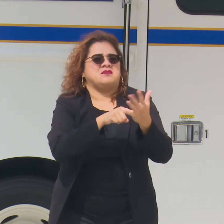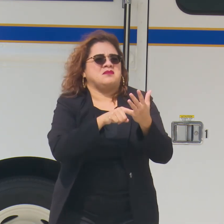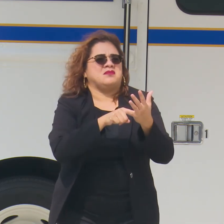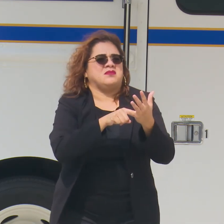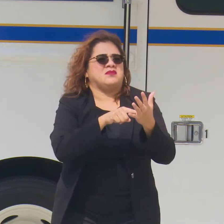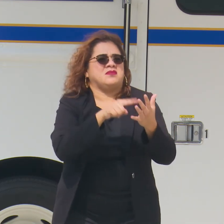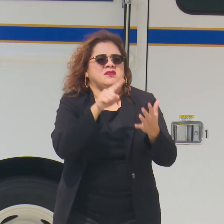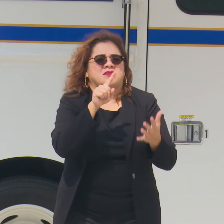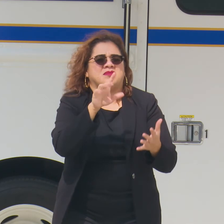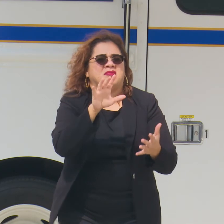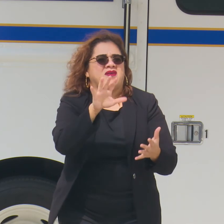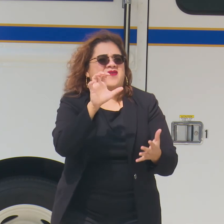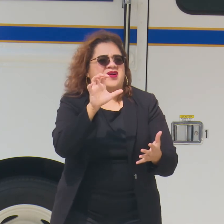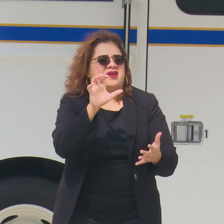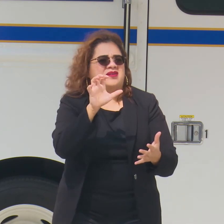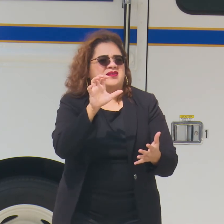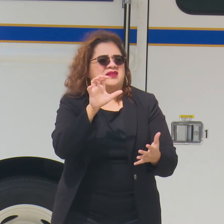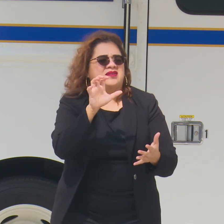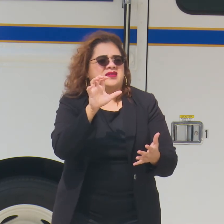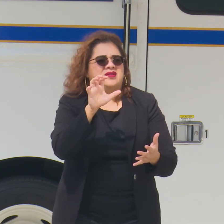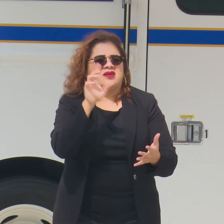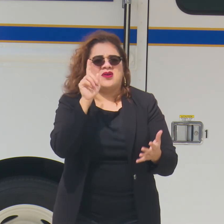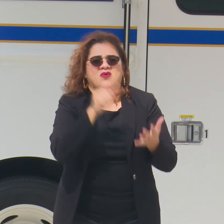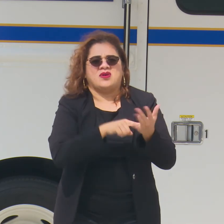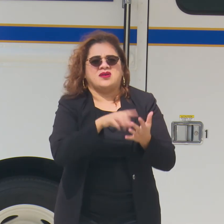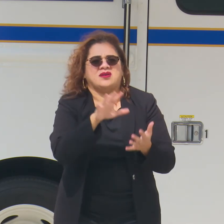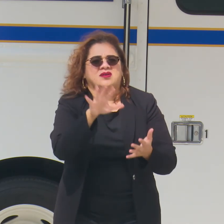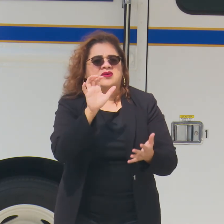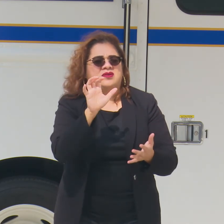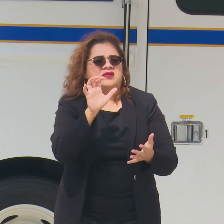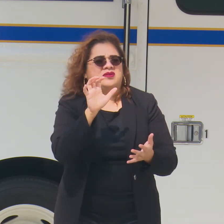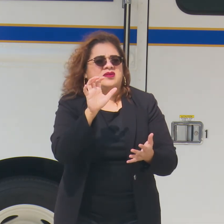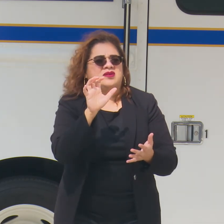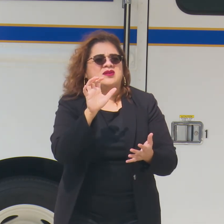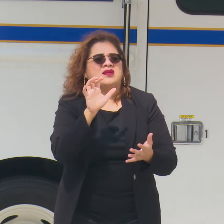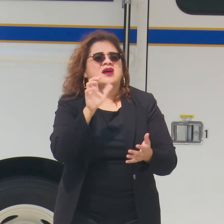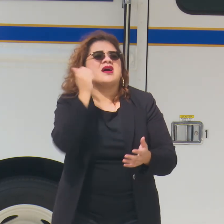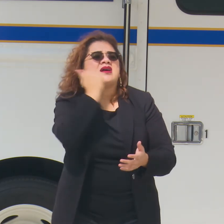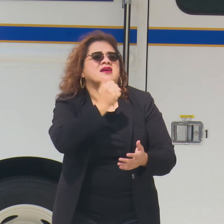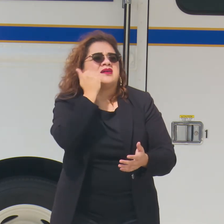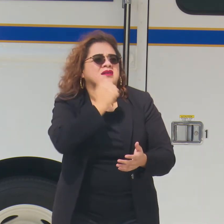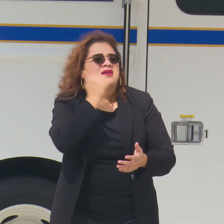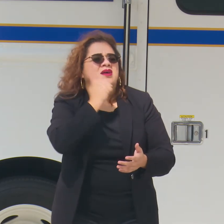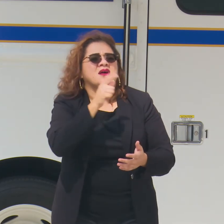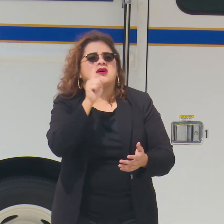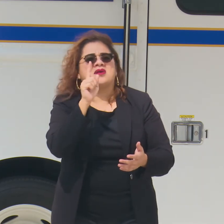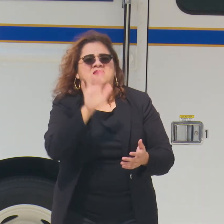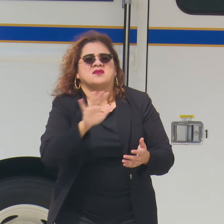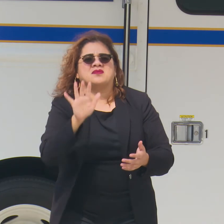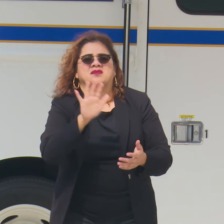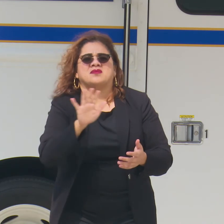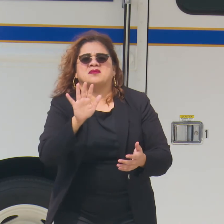We have capacity to do about fifteen hundred, sixteen hundred tests a day right now. The capacity?